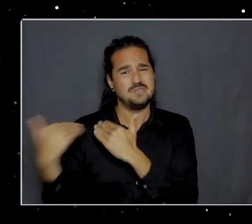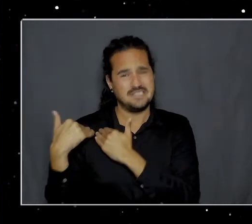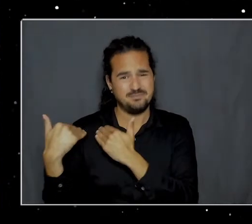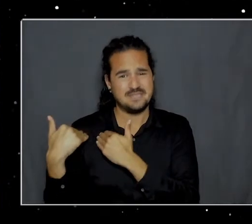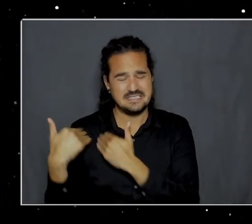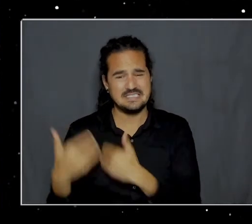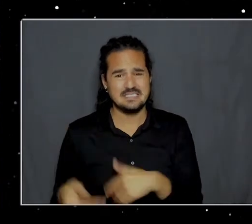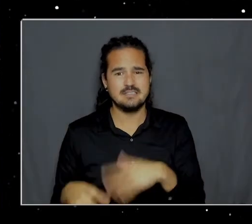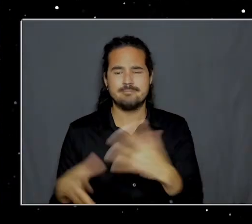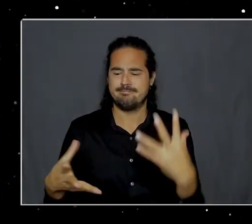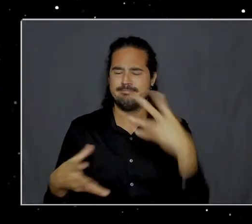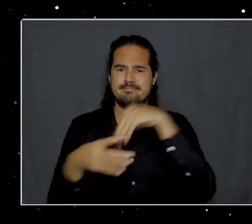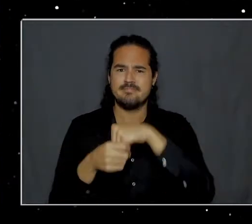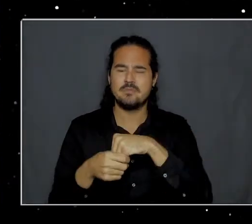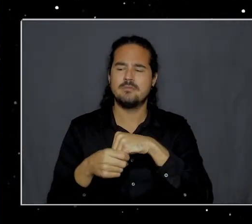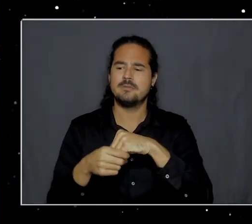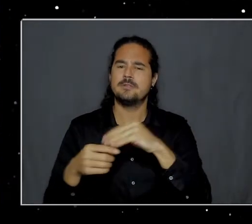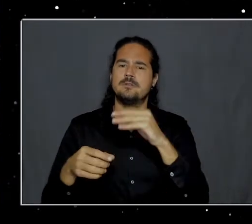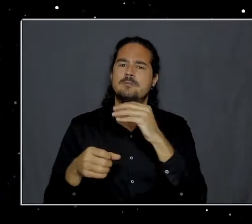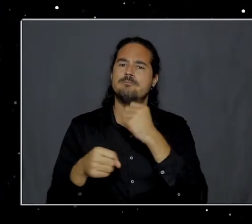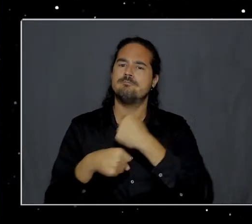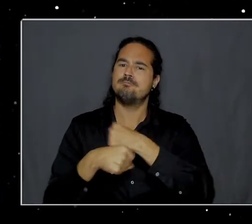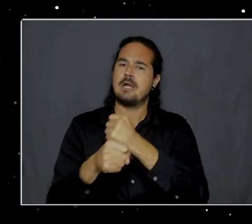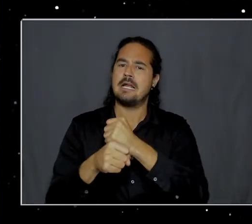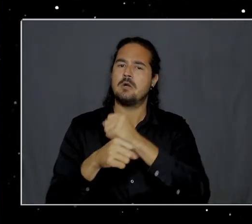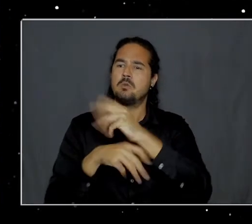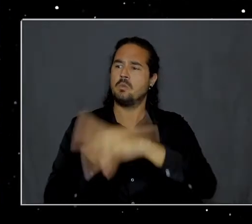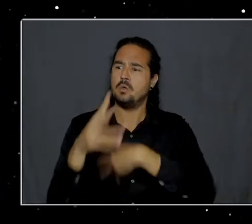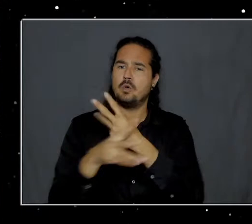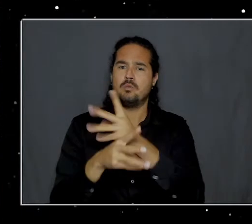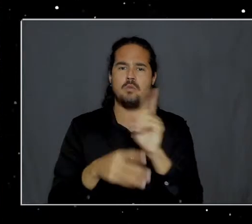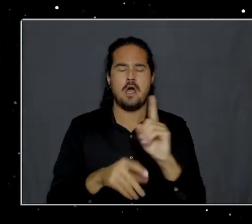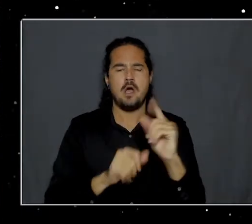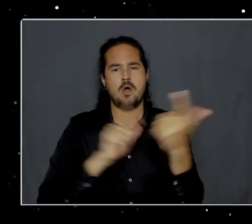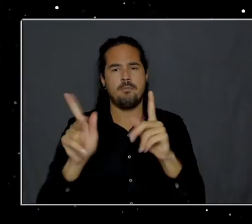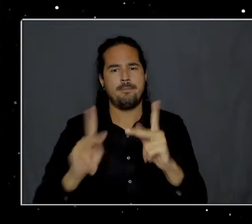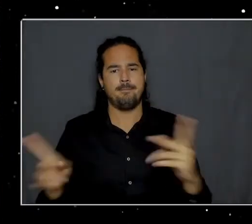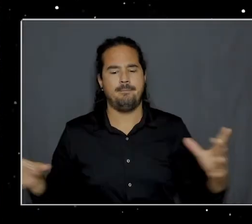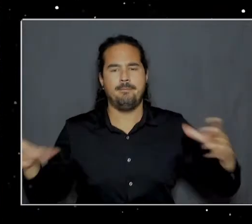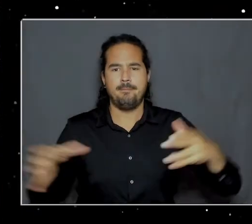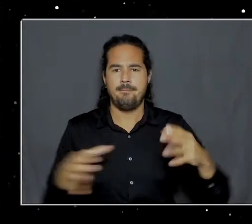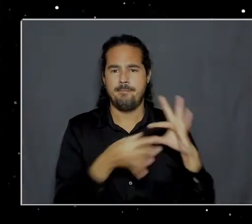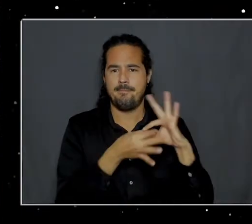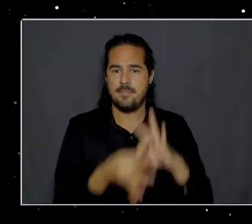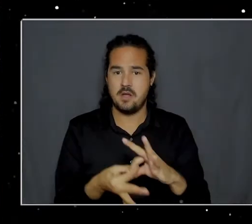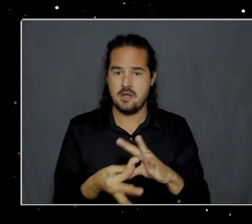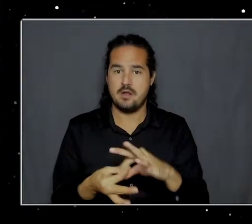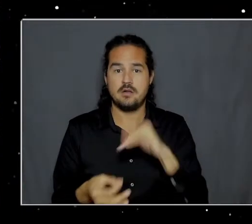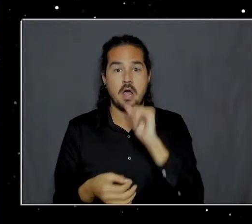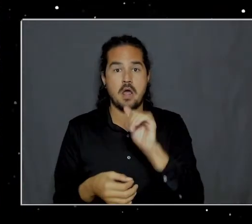AND WE CAN DEMAND STUFF OF EACH OTHER.